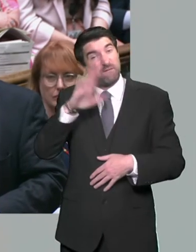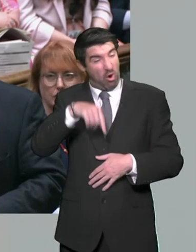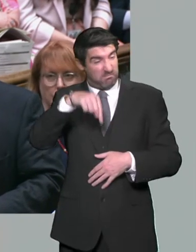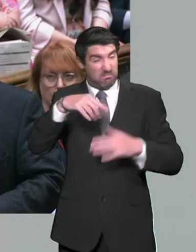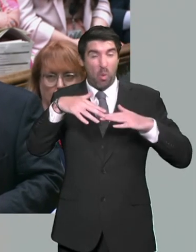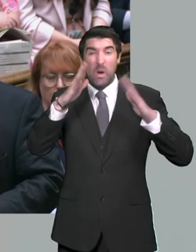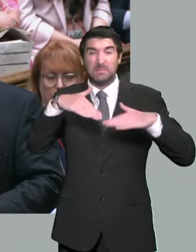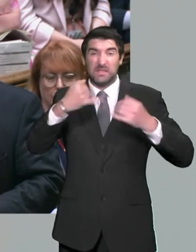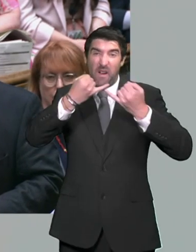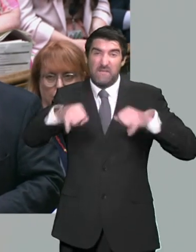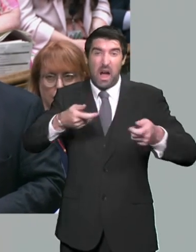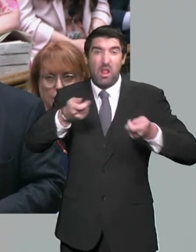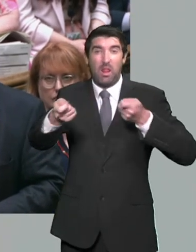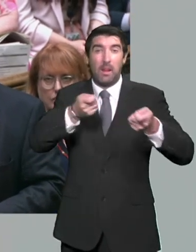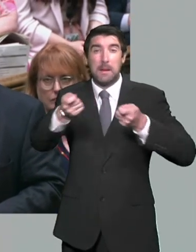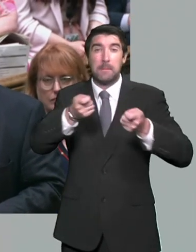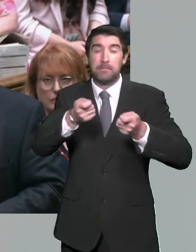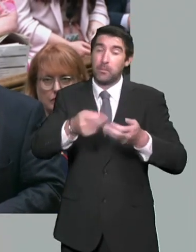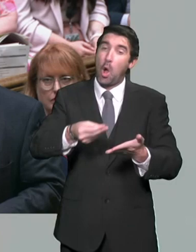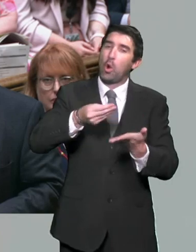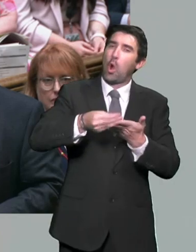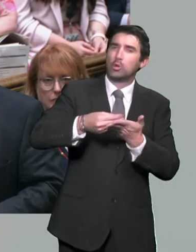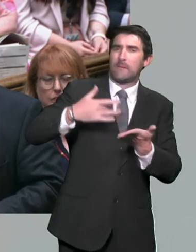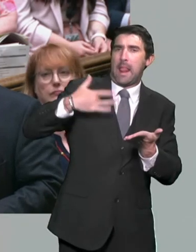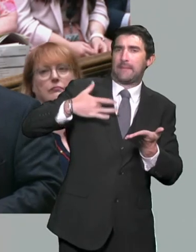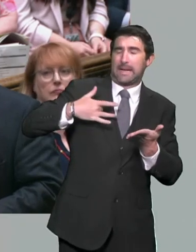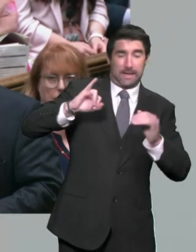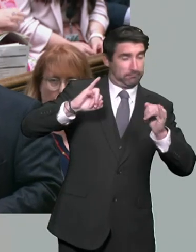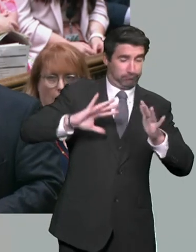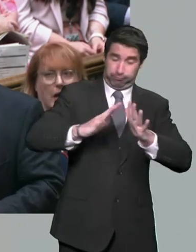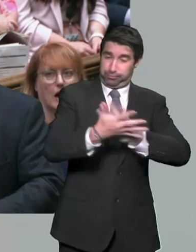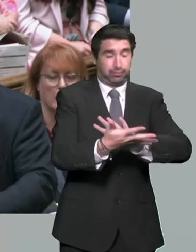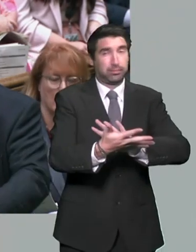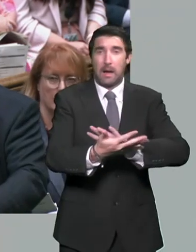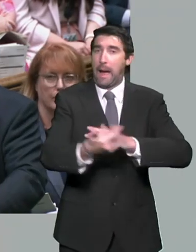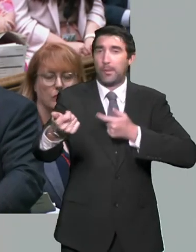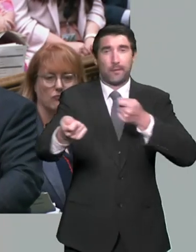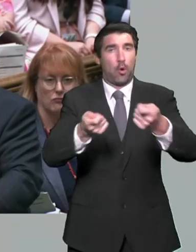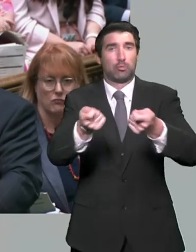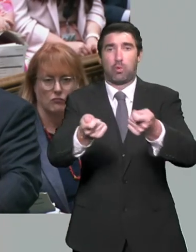crisis that is worse in the UK than in any other G7 country; an inflation rate double